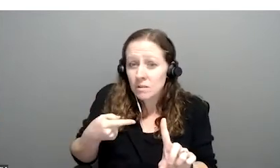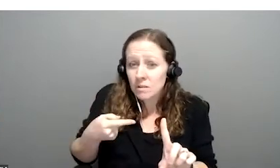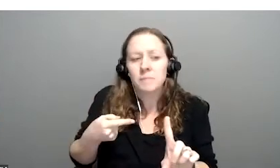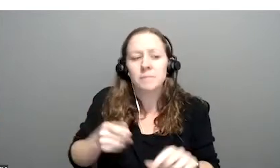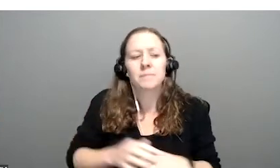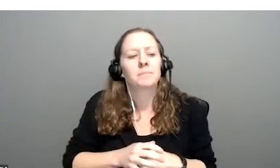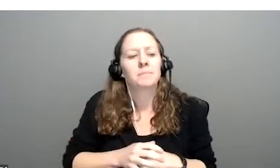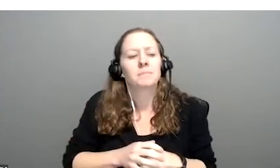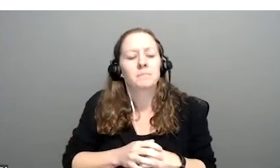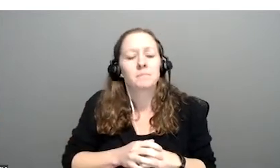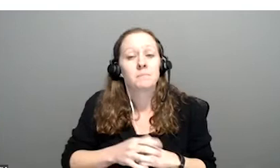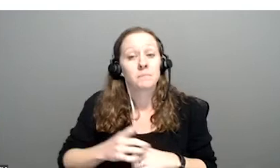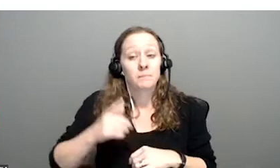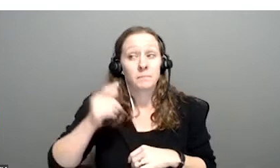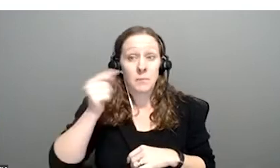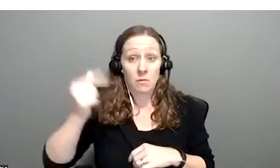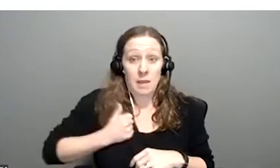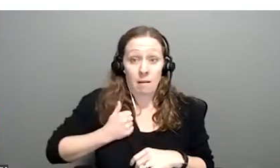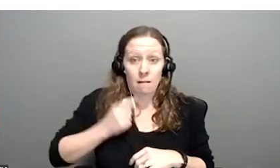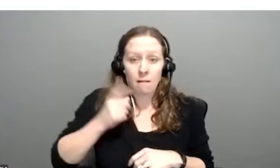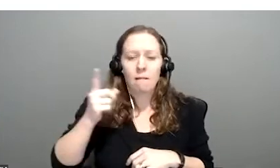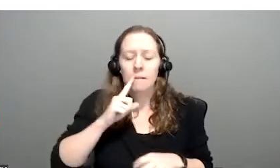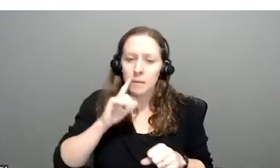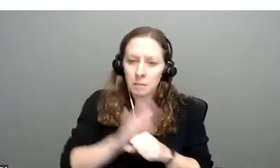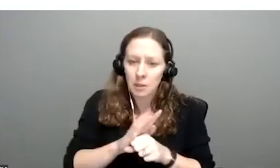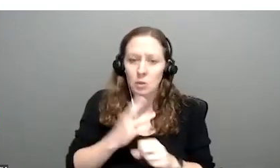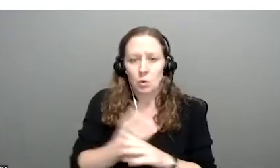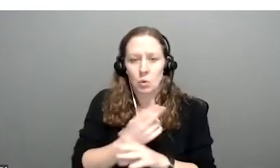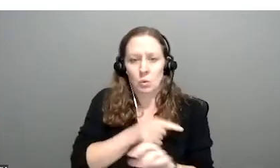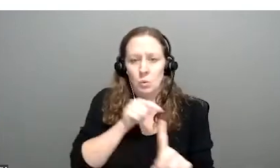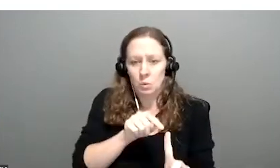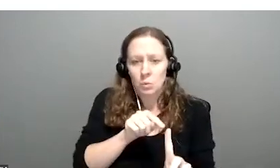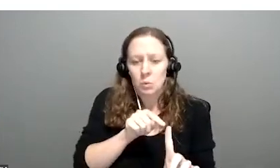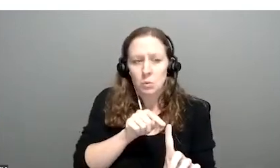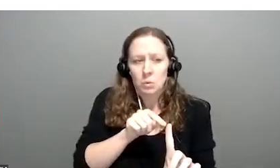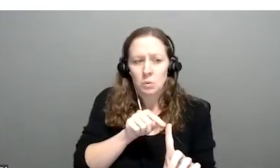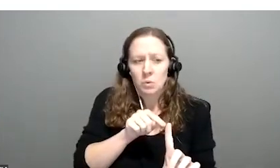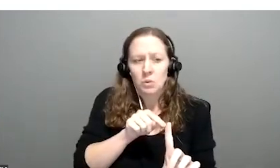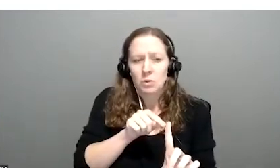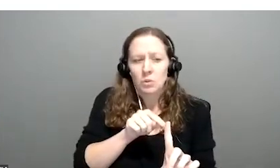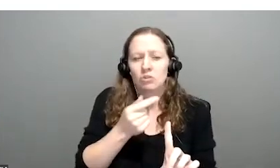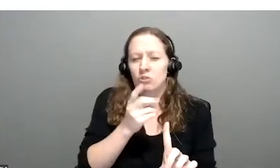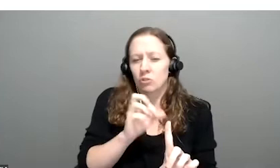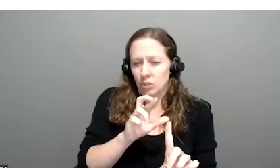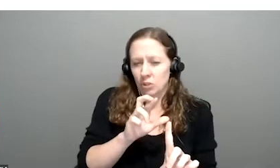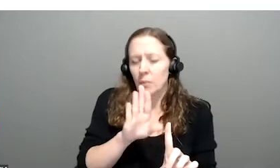of Canada has been committed to using gender-based analysis plus, acronym GBA+, in the development of